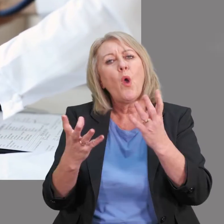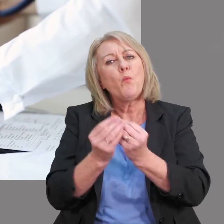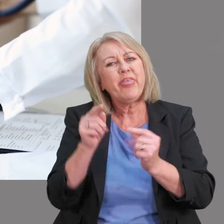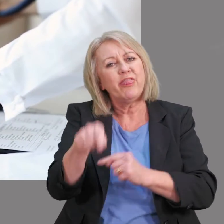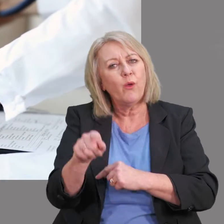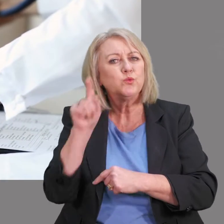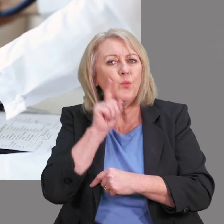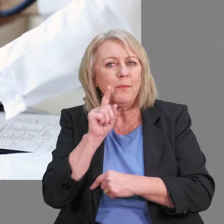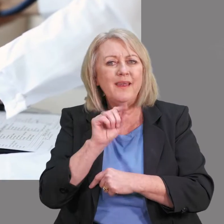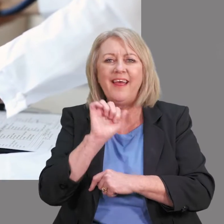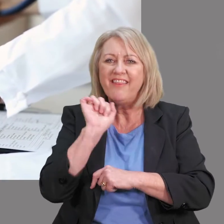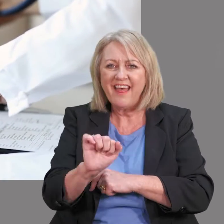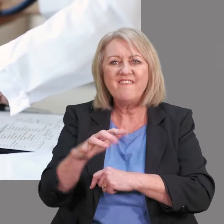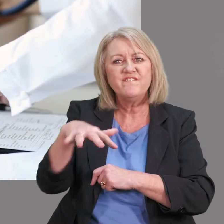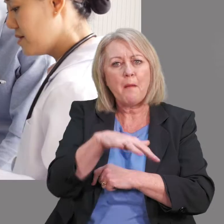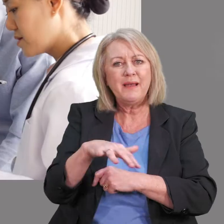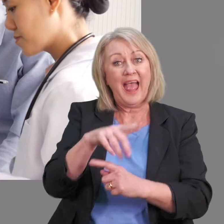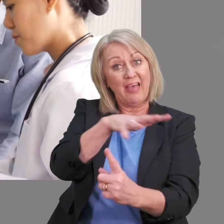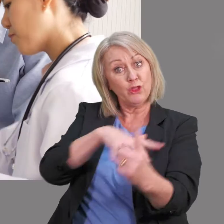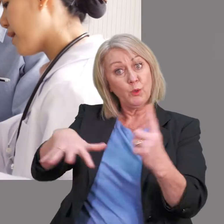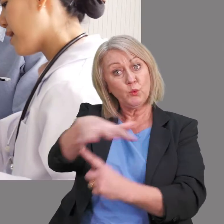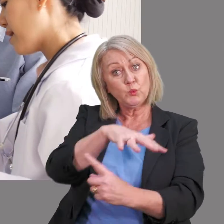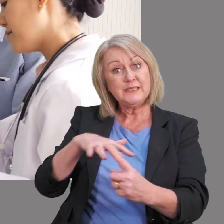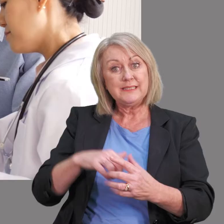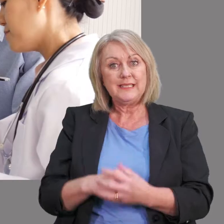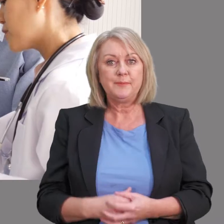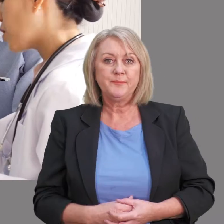with women, their families and communities.